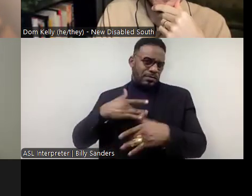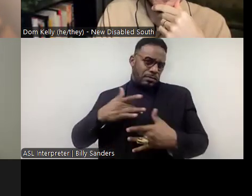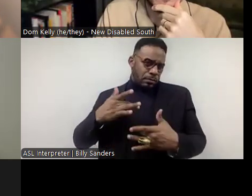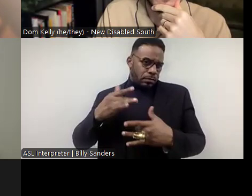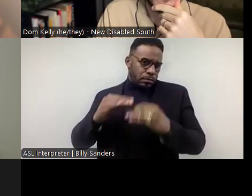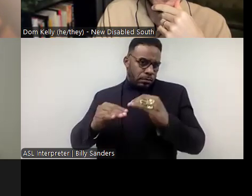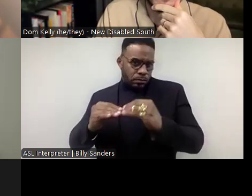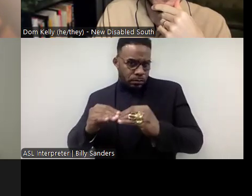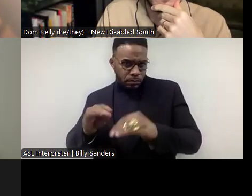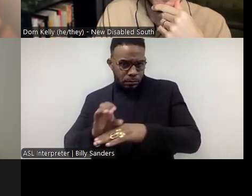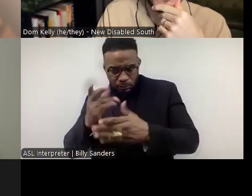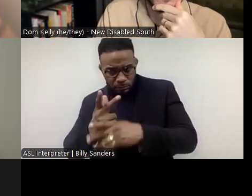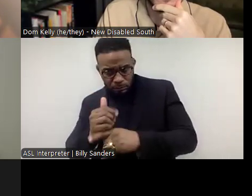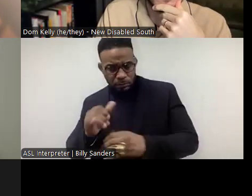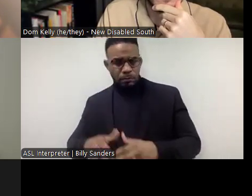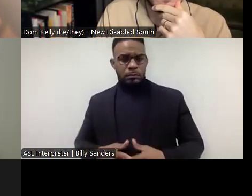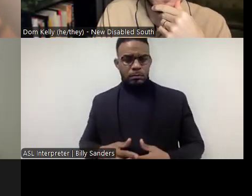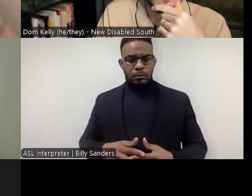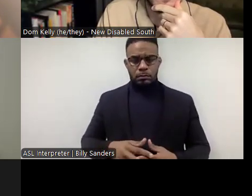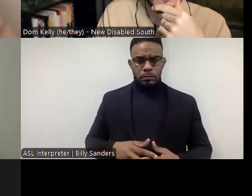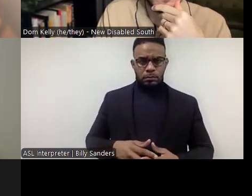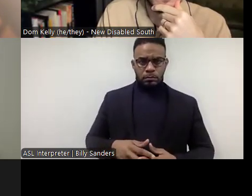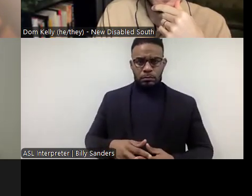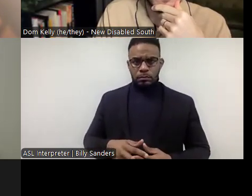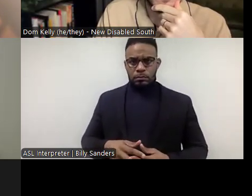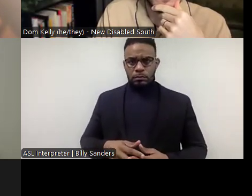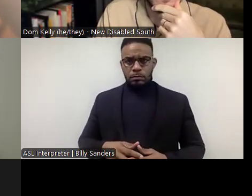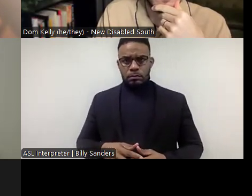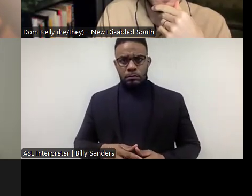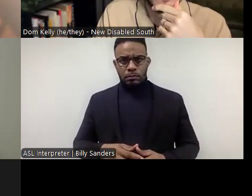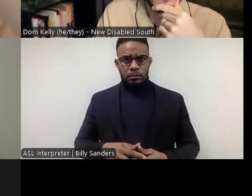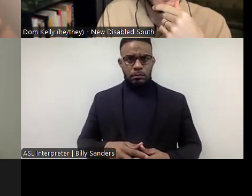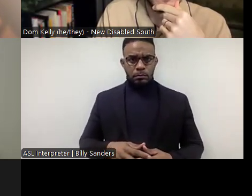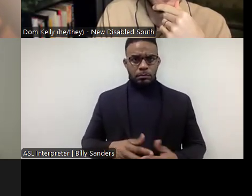audio on the screen and do check audio settings, that for me at least usually, my computer will figure out how